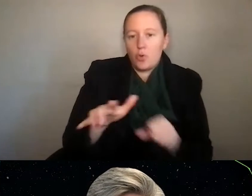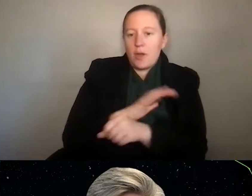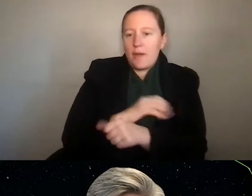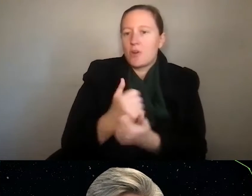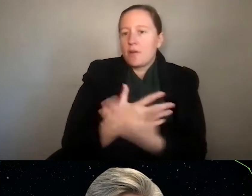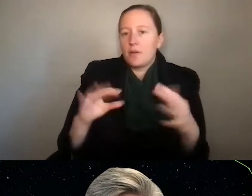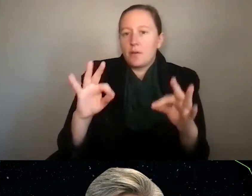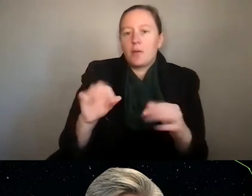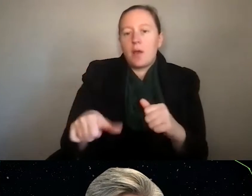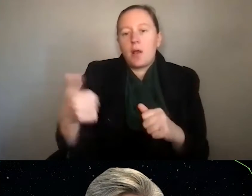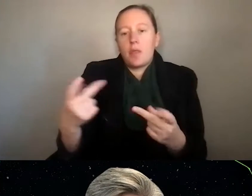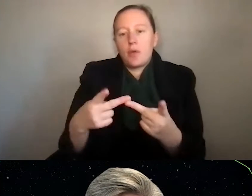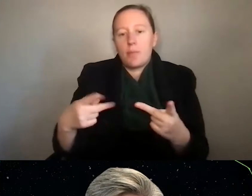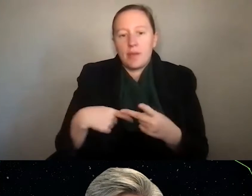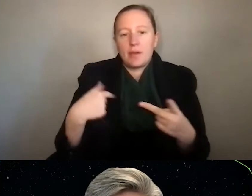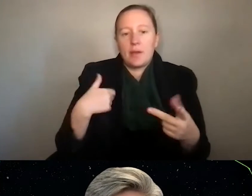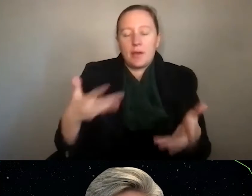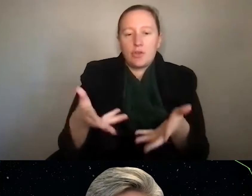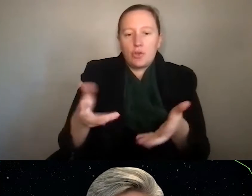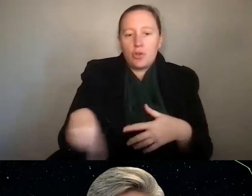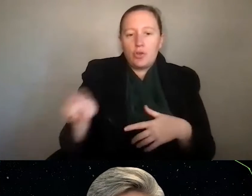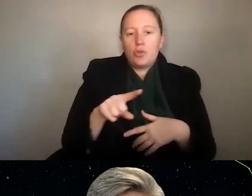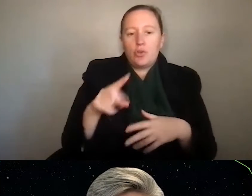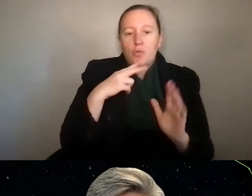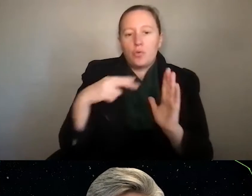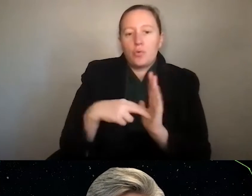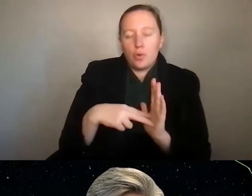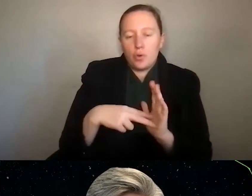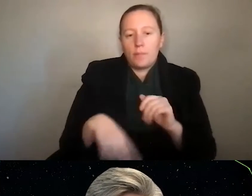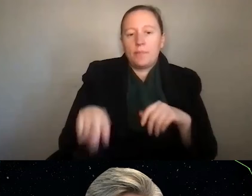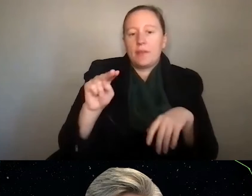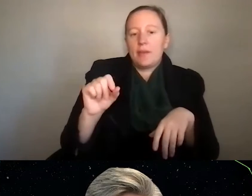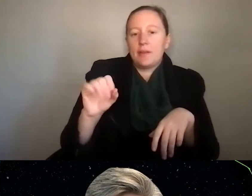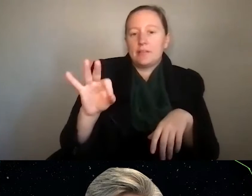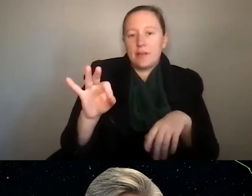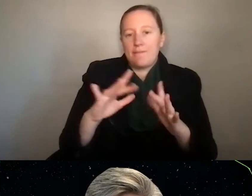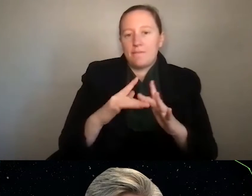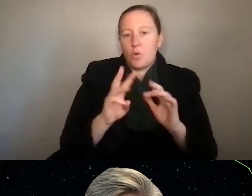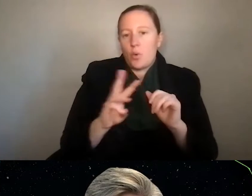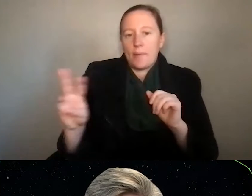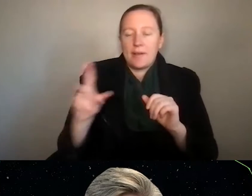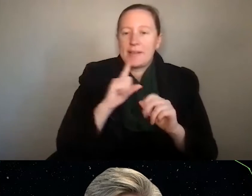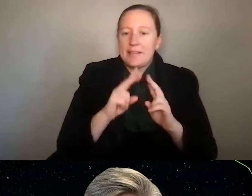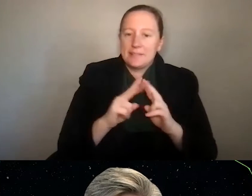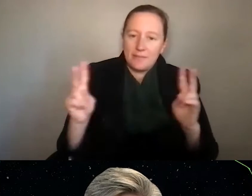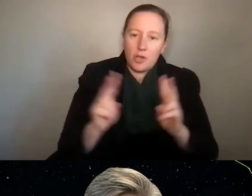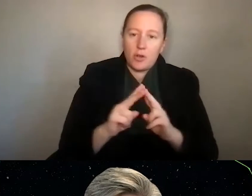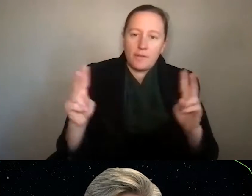The other place that I would really encourage you to take a look at is the NSF website. It is very, very user friendly.